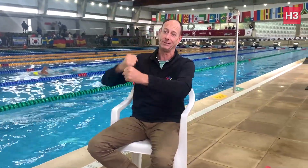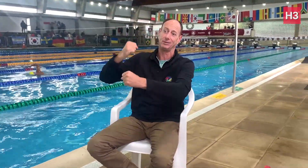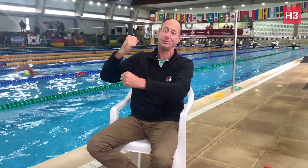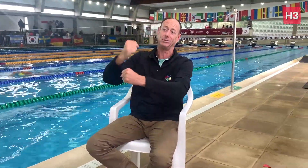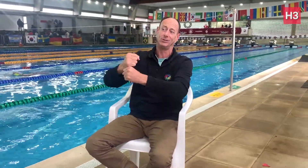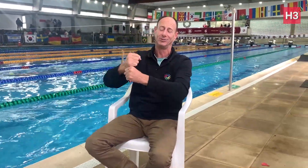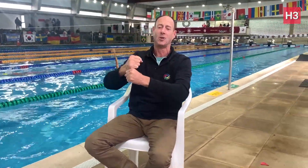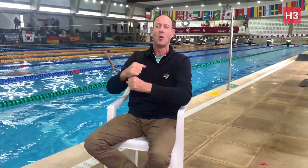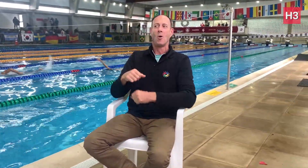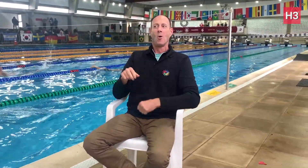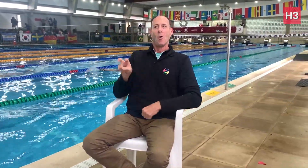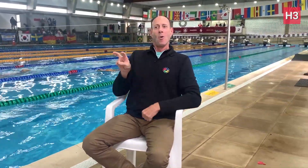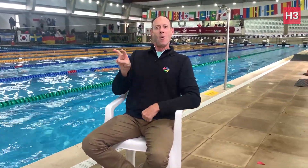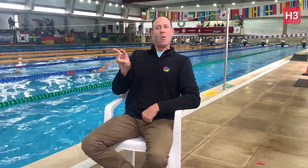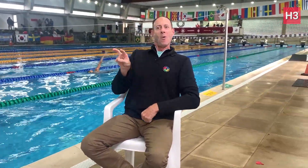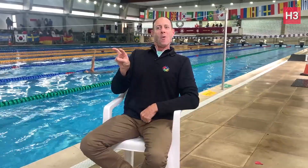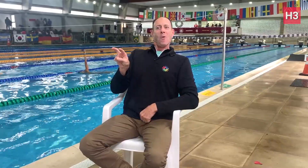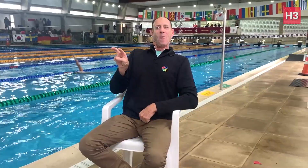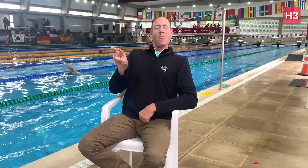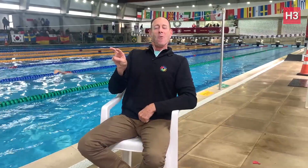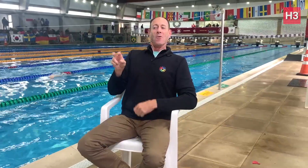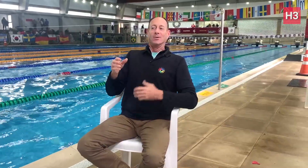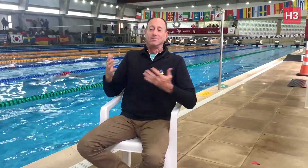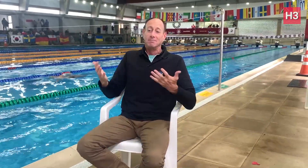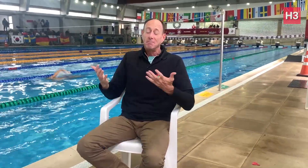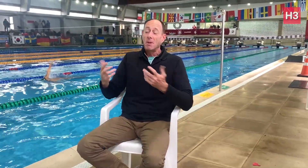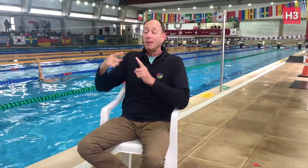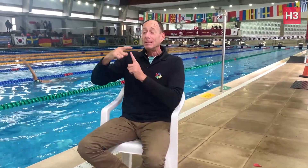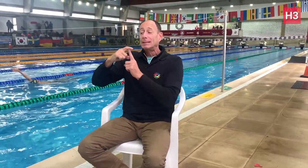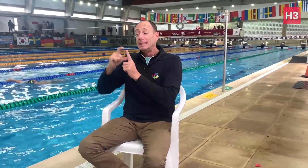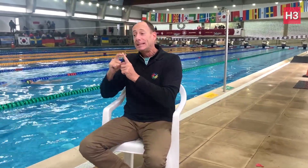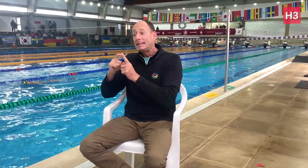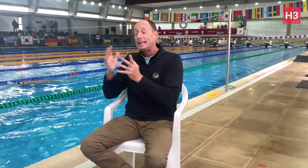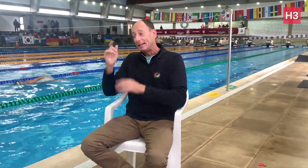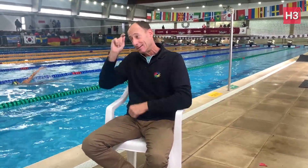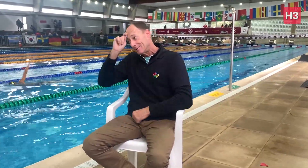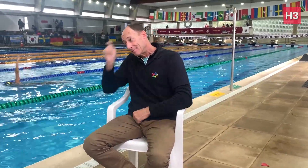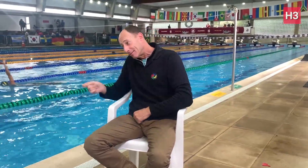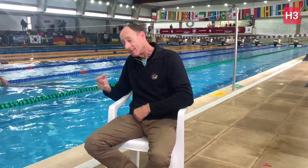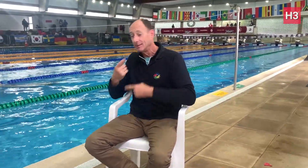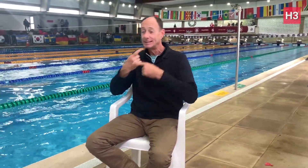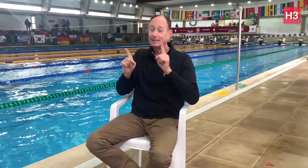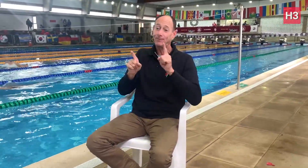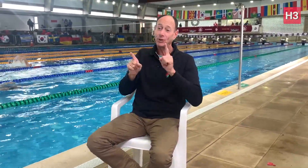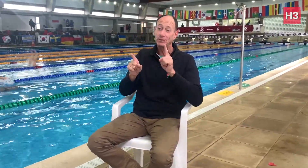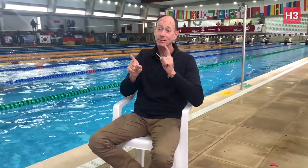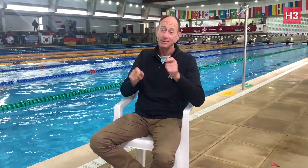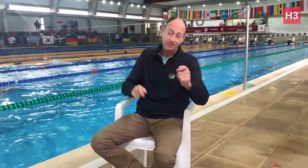It’s very significant for me. I may put away my TD hat and